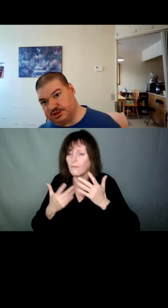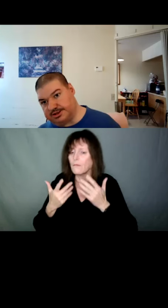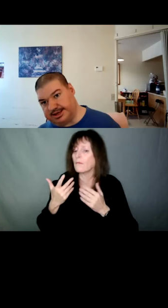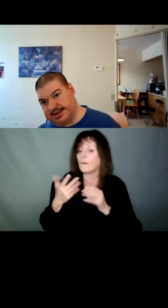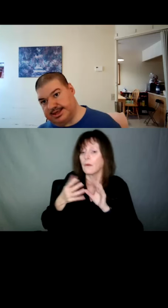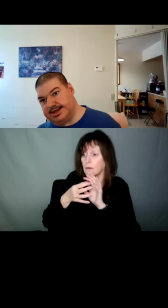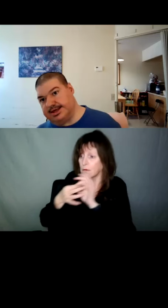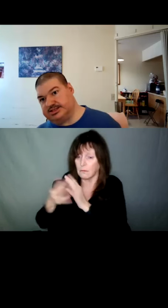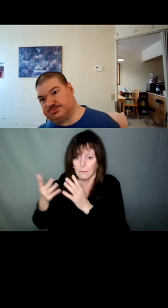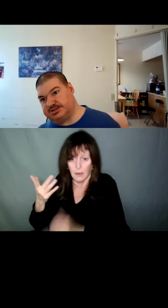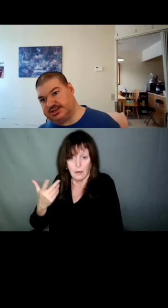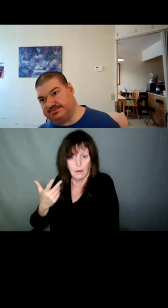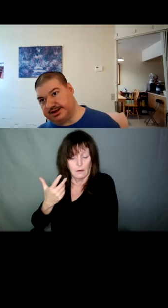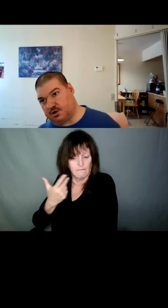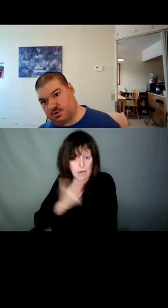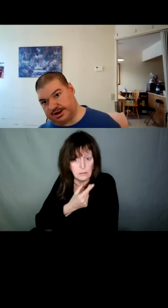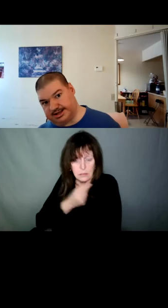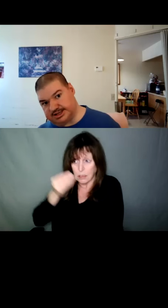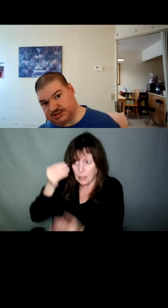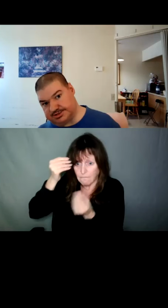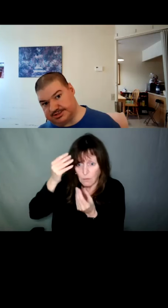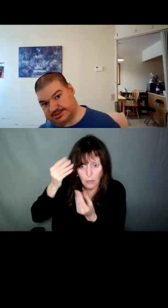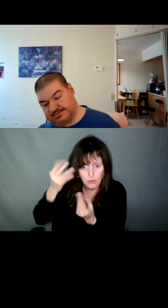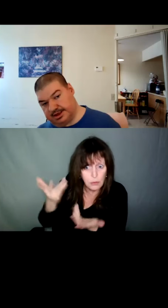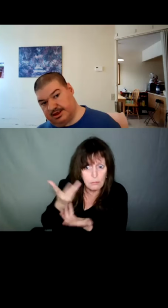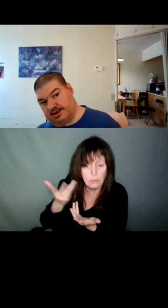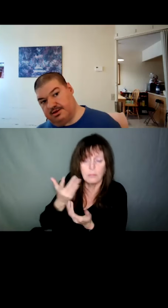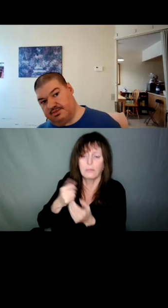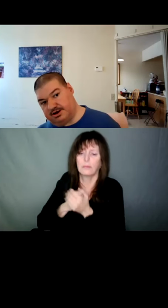Register to get the vaccine and information Canada wise.